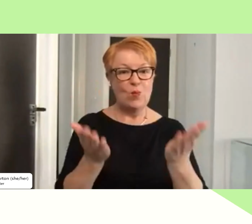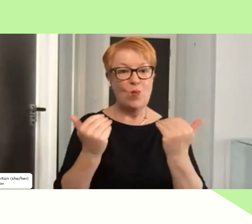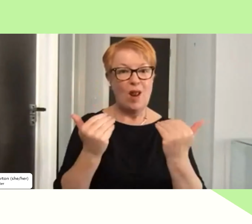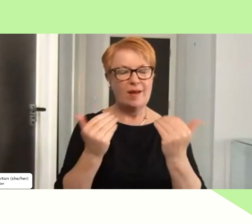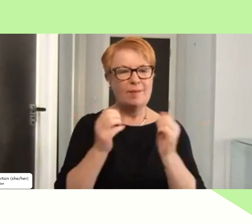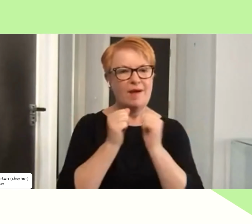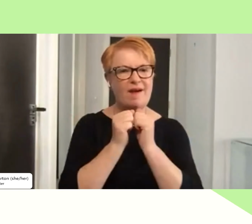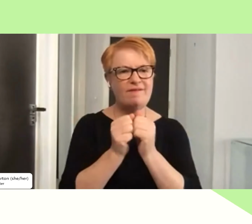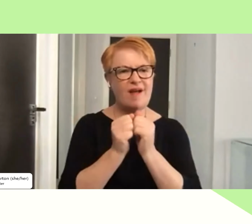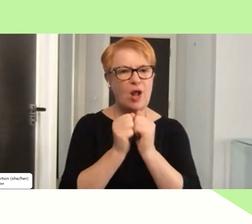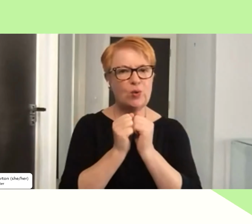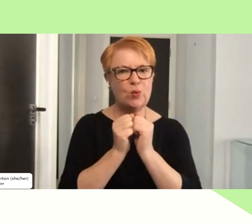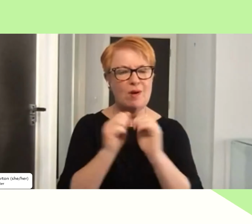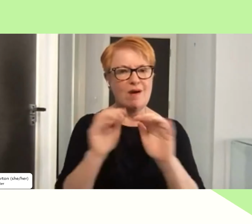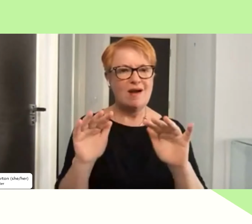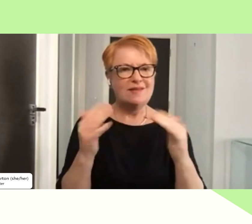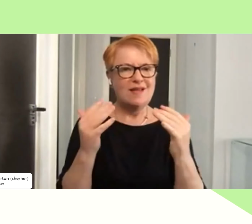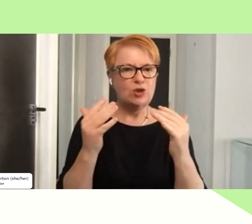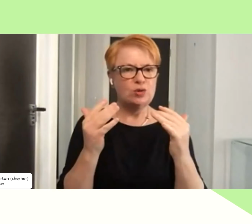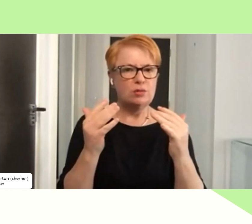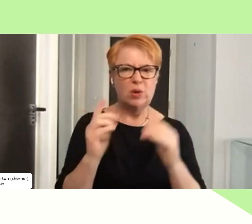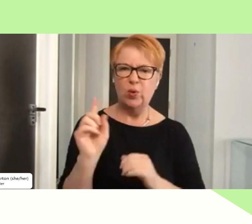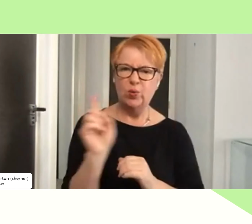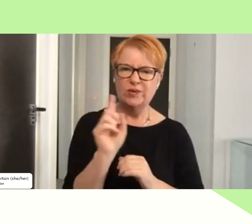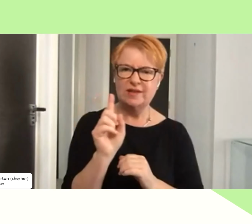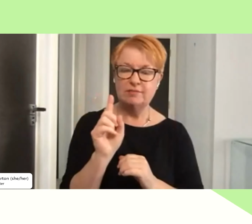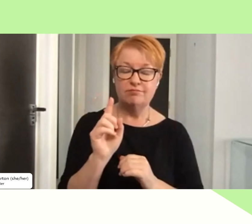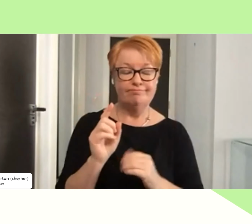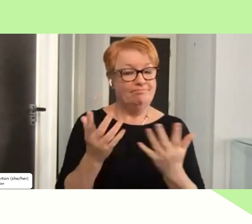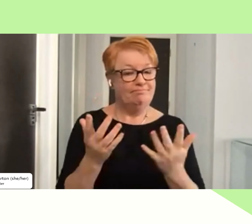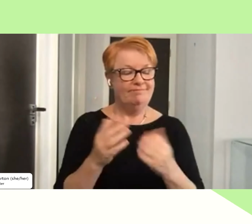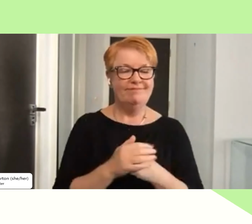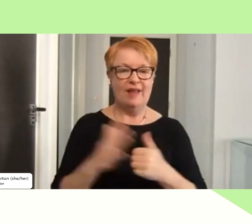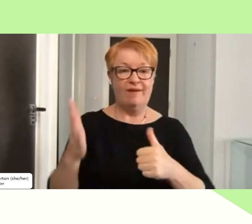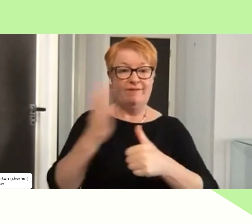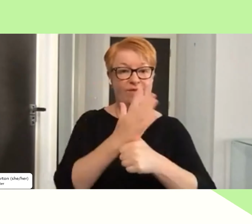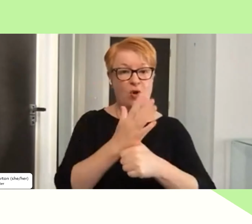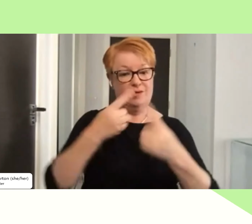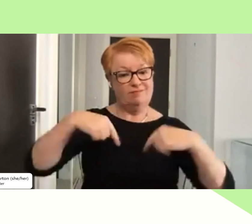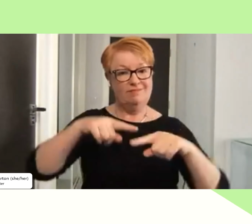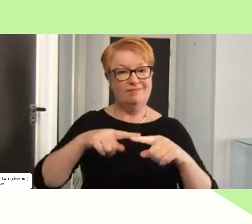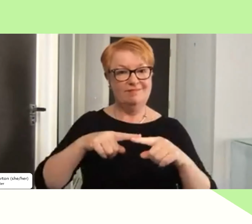which is the first of our ‘Constellations ° Assemblies 2023’ curated by UP Projects